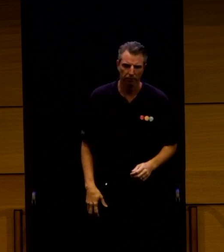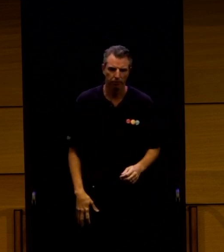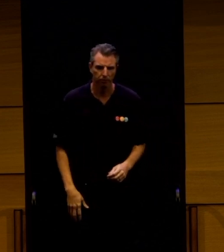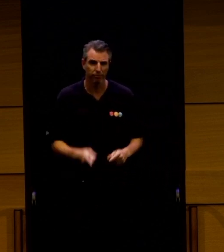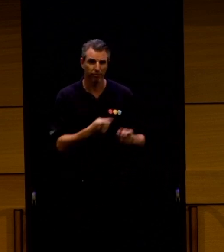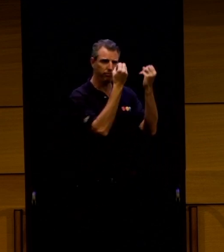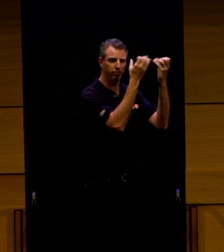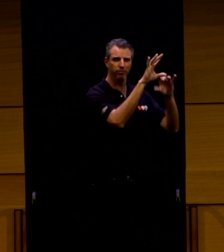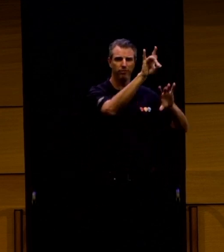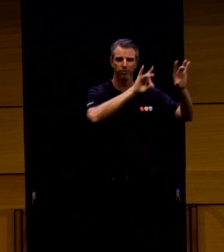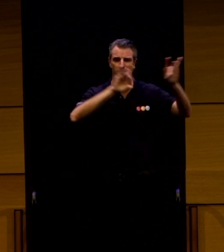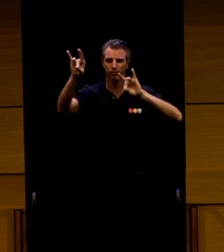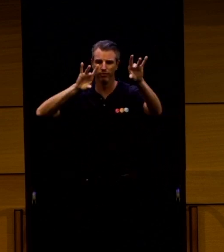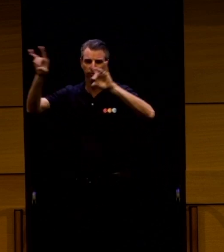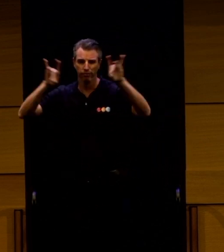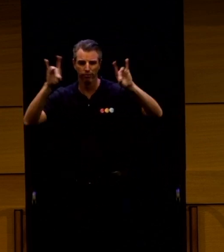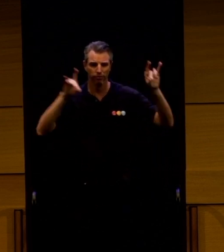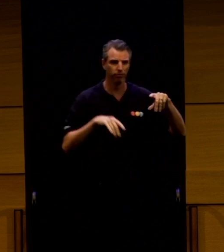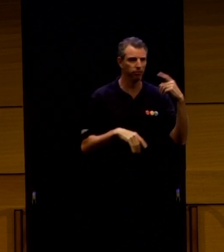There are so many languages to choose from.